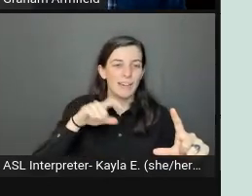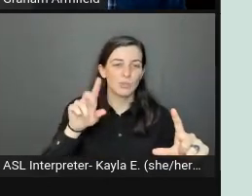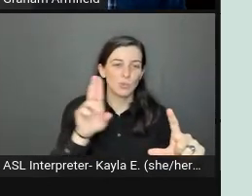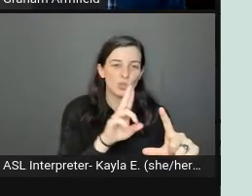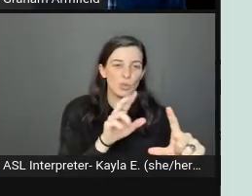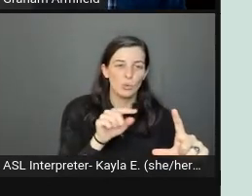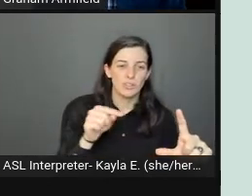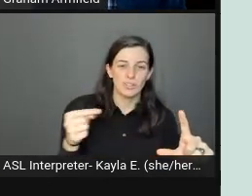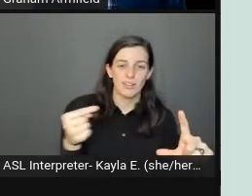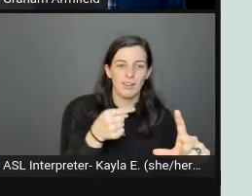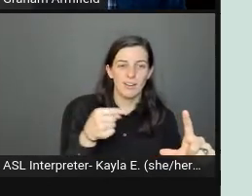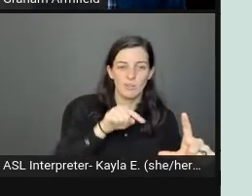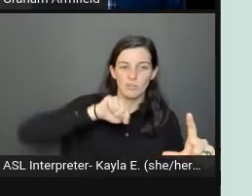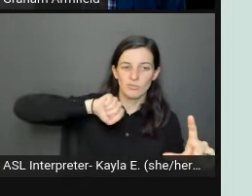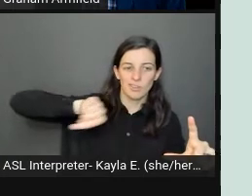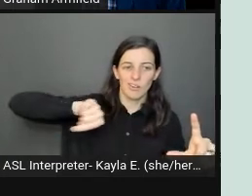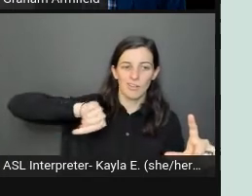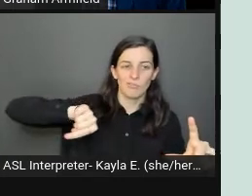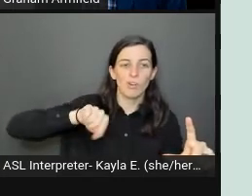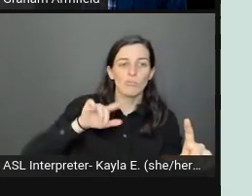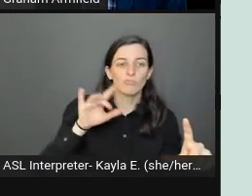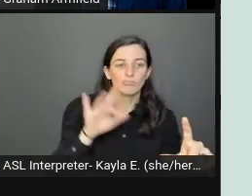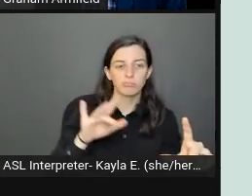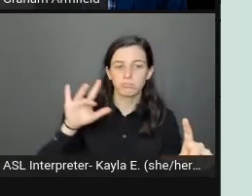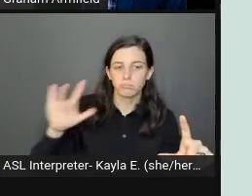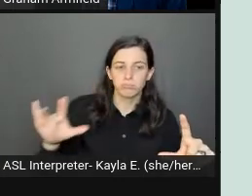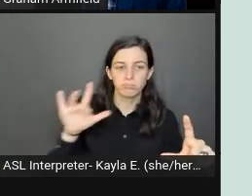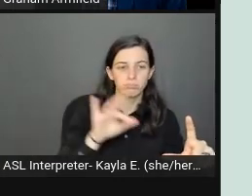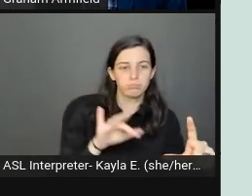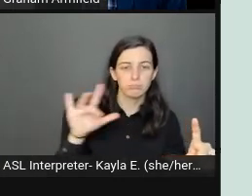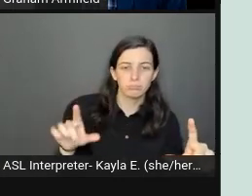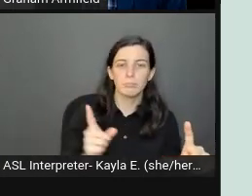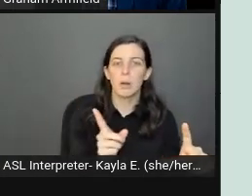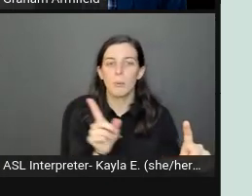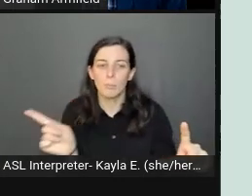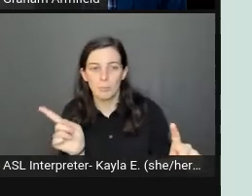I'll press the right arrow key now and we can see that it's moved